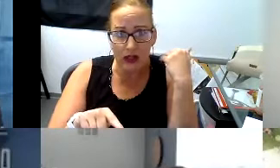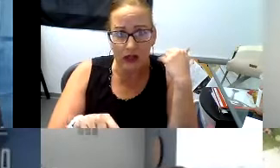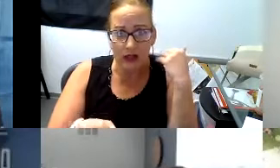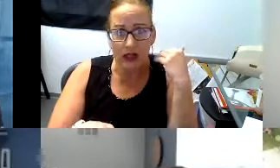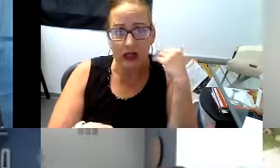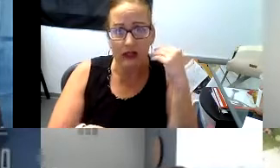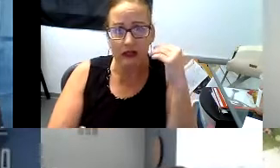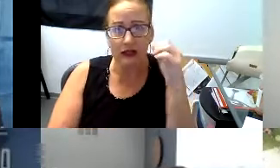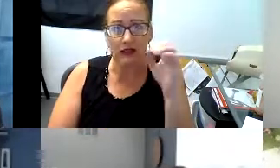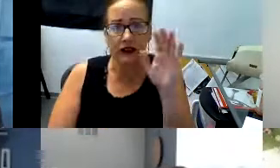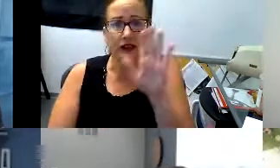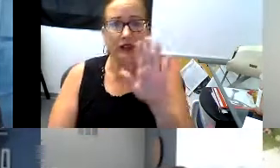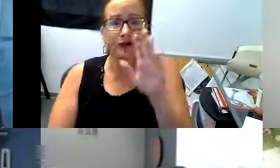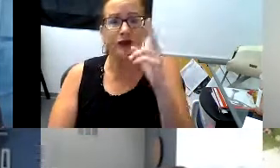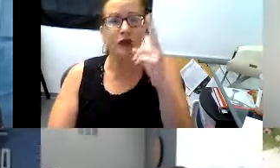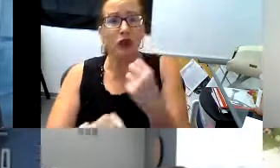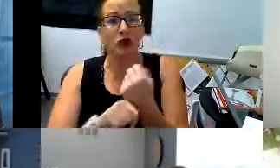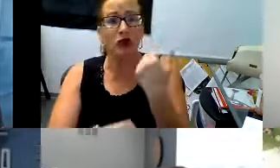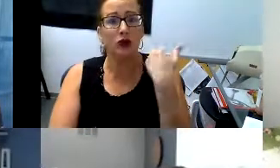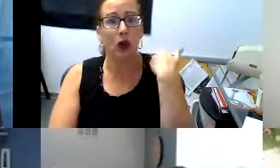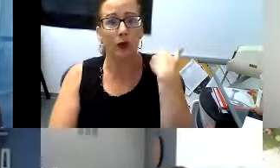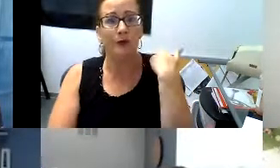Lindsay: I think so. Yeah.